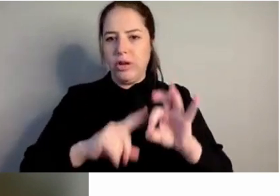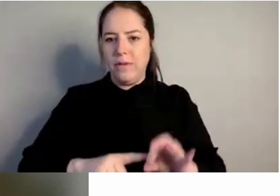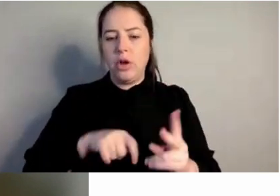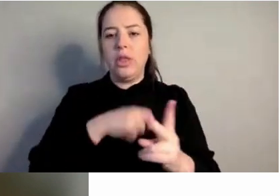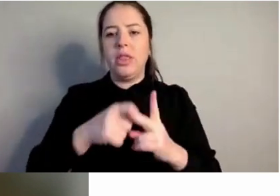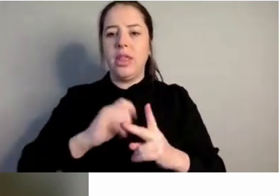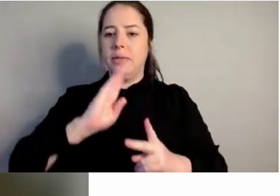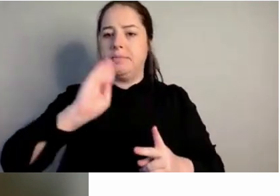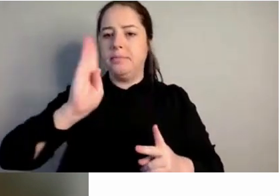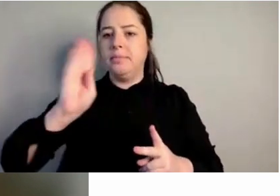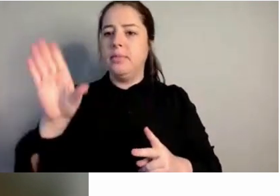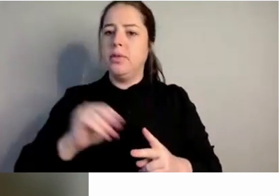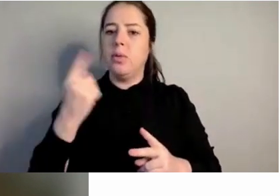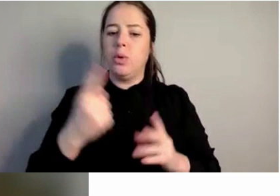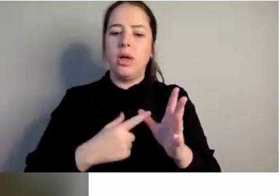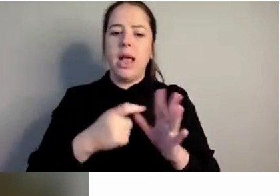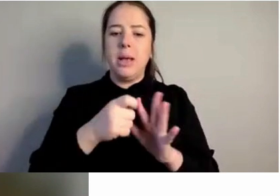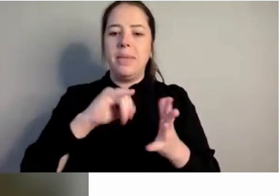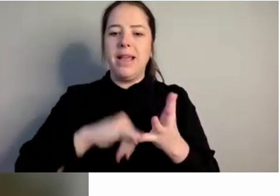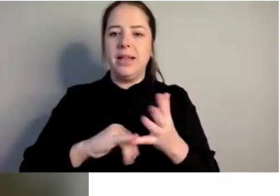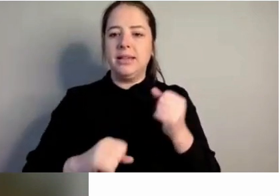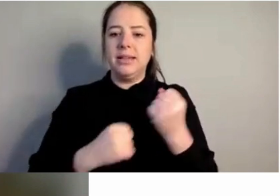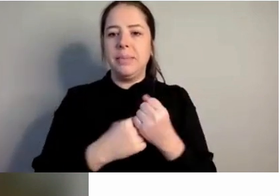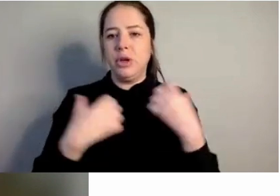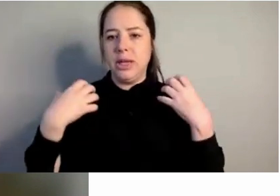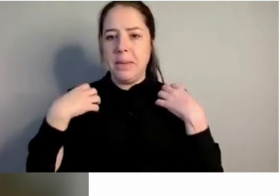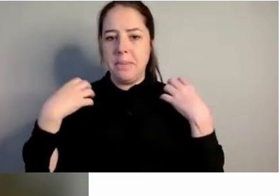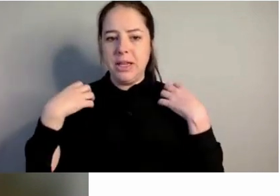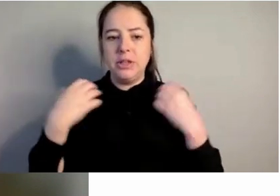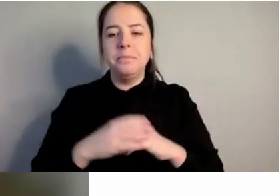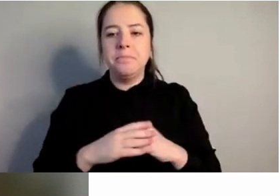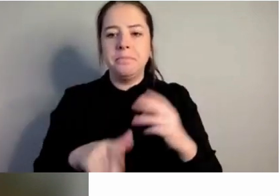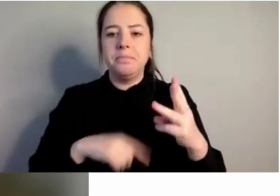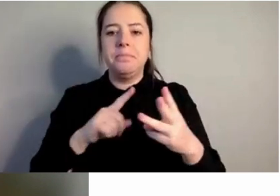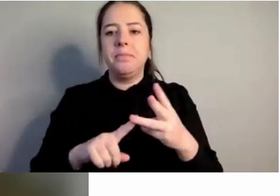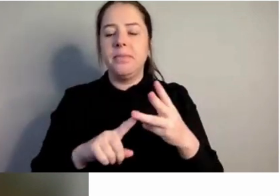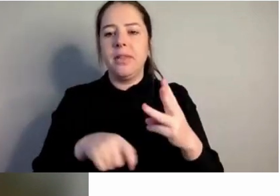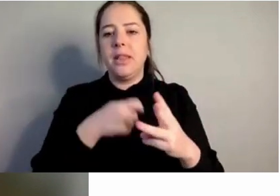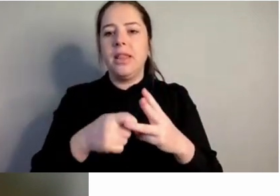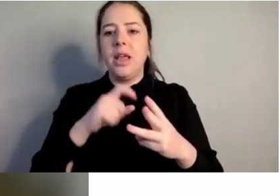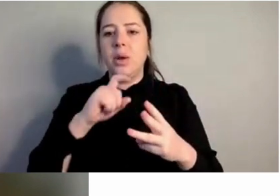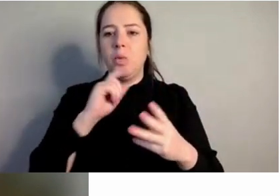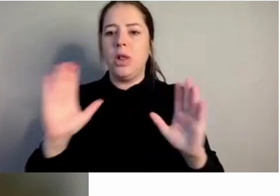by the Australian Public Service deputy commissioner, Subho Banerjee, followed by a short panel discussion,